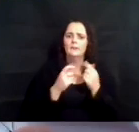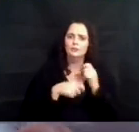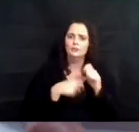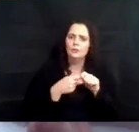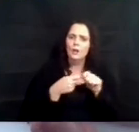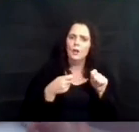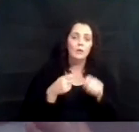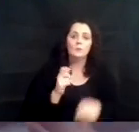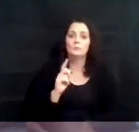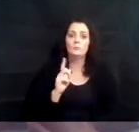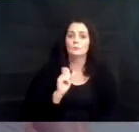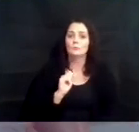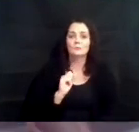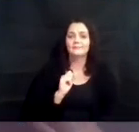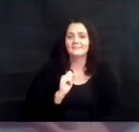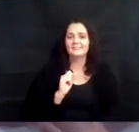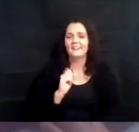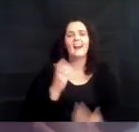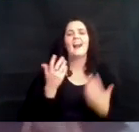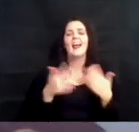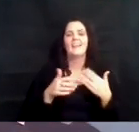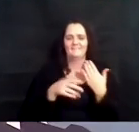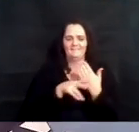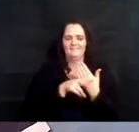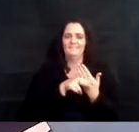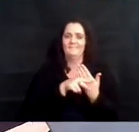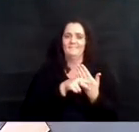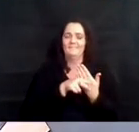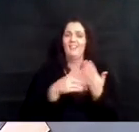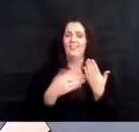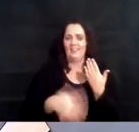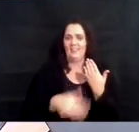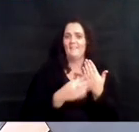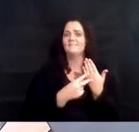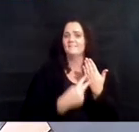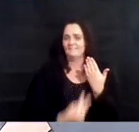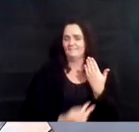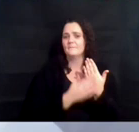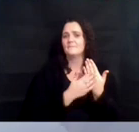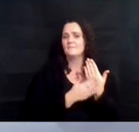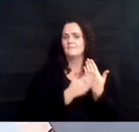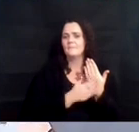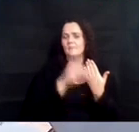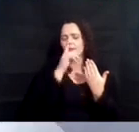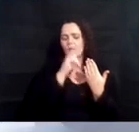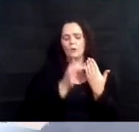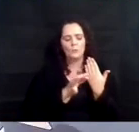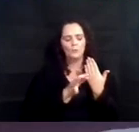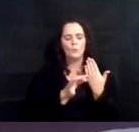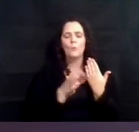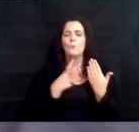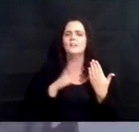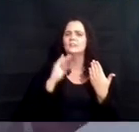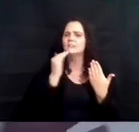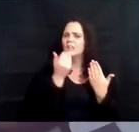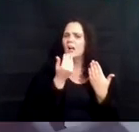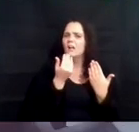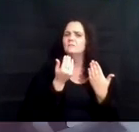those two ends of that thread just hang out the back there. I can just give them a little tug if I need it to be tighter